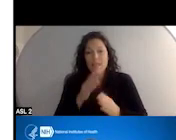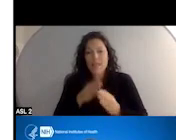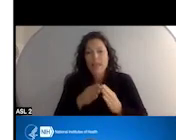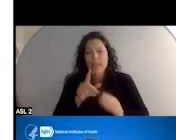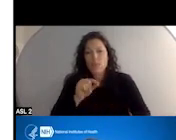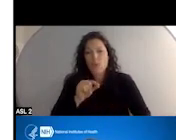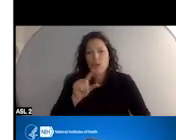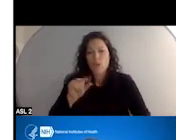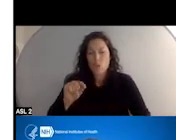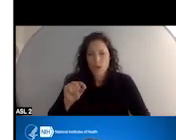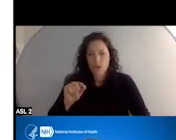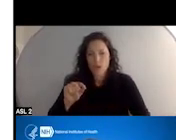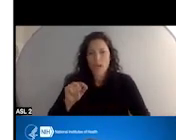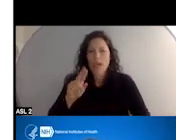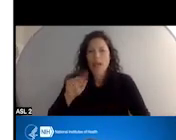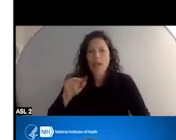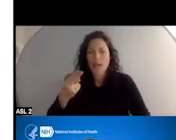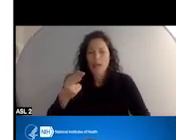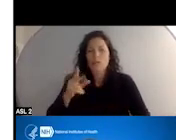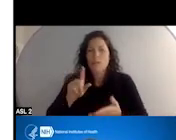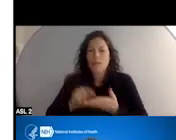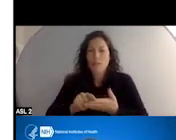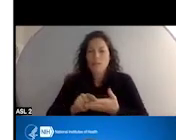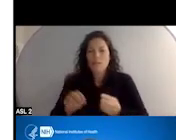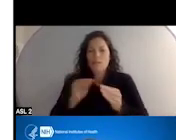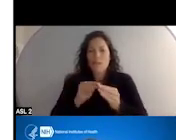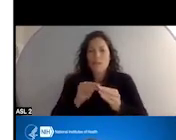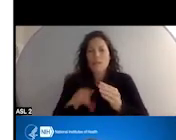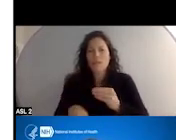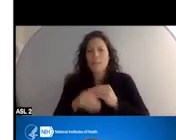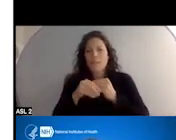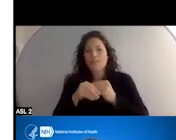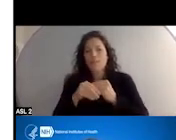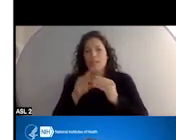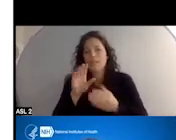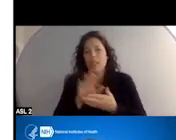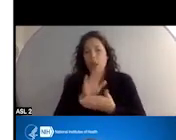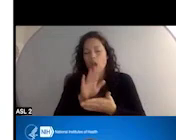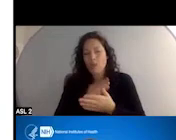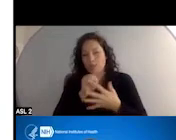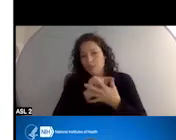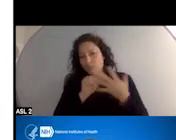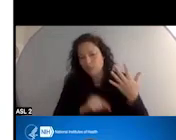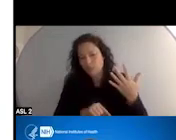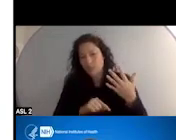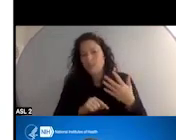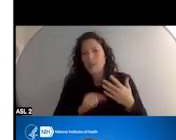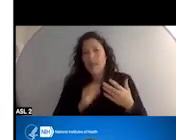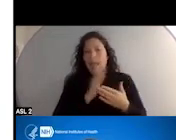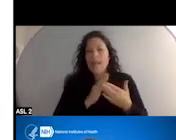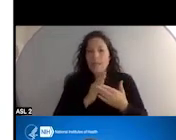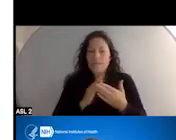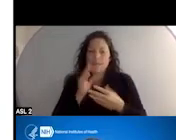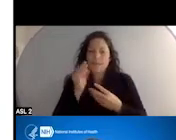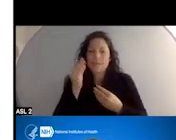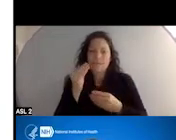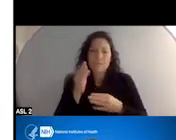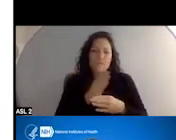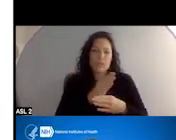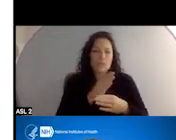several supplemental policy information documents. And this information about elements of a Data Management and Sharing Plan comes from that document.